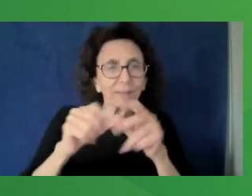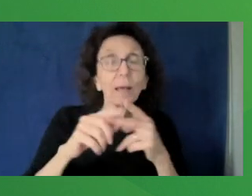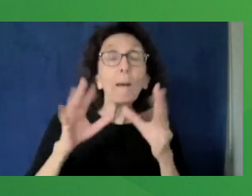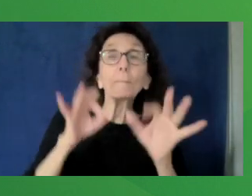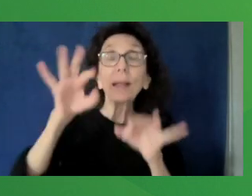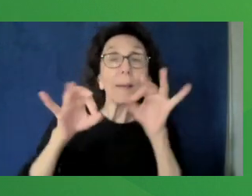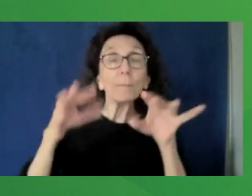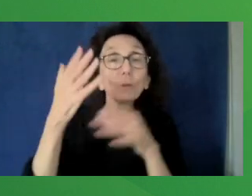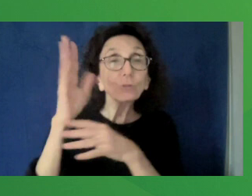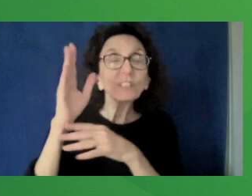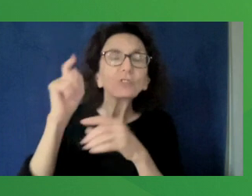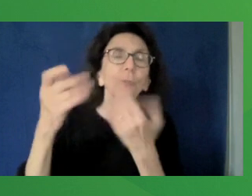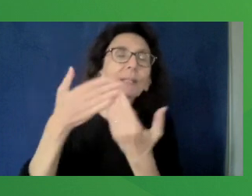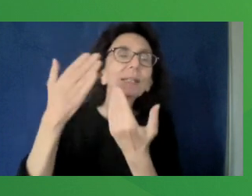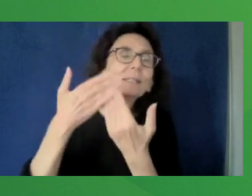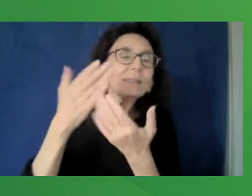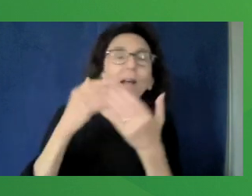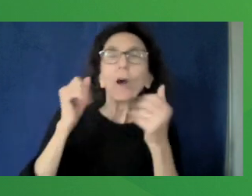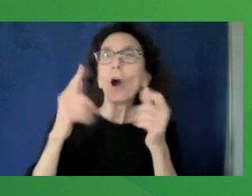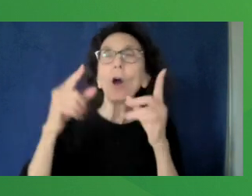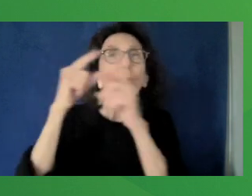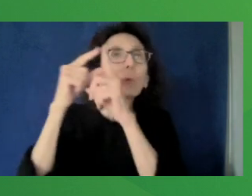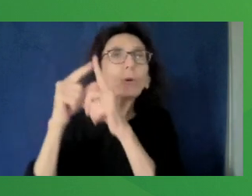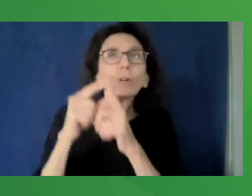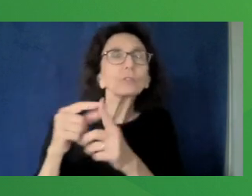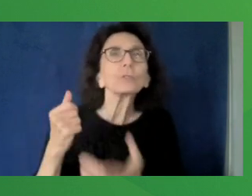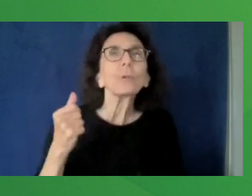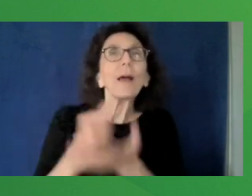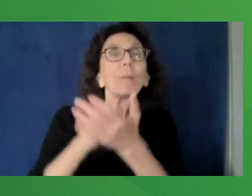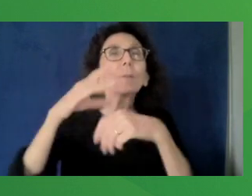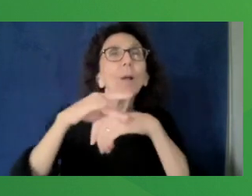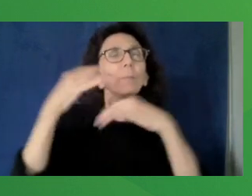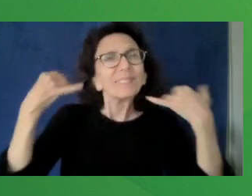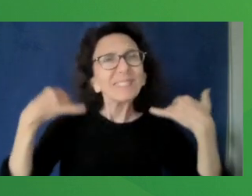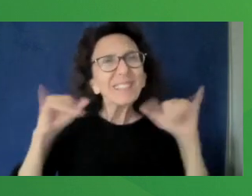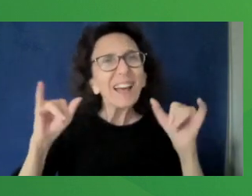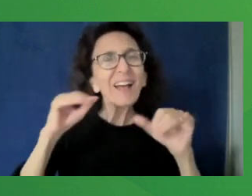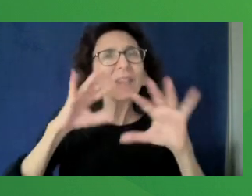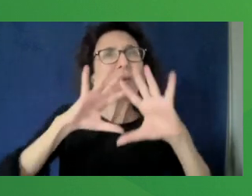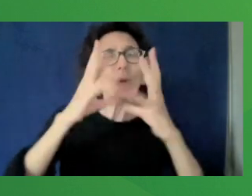be a breeze. All these words to help our planet, and still our world is dying. People say that they